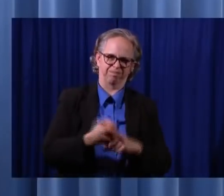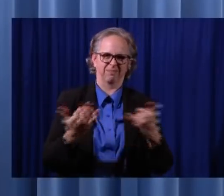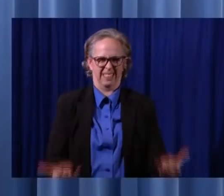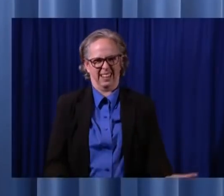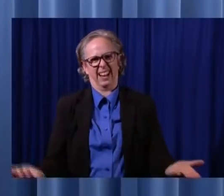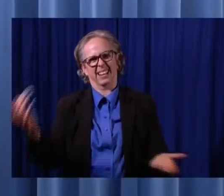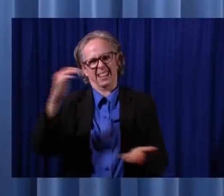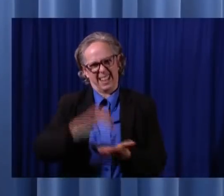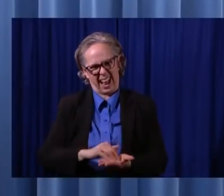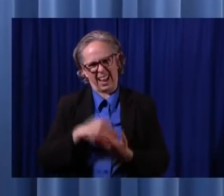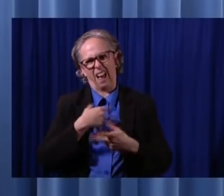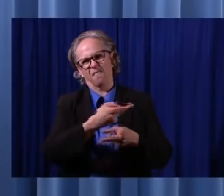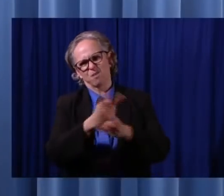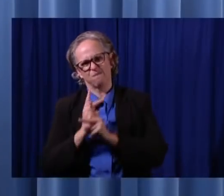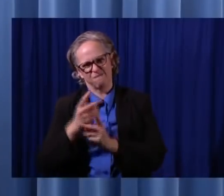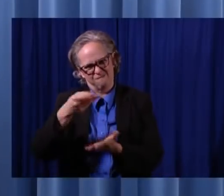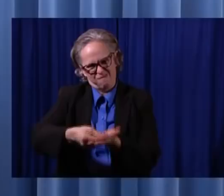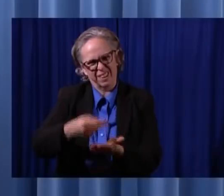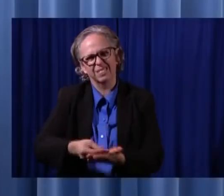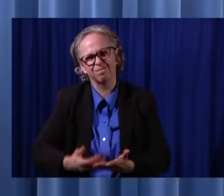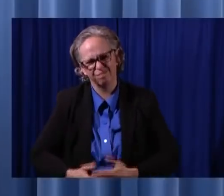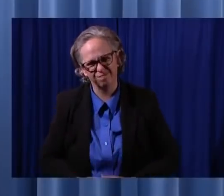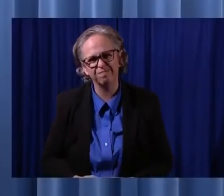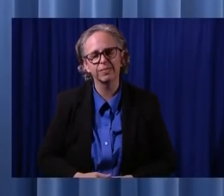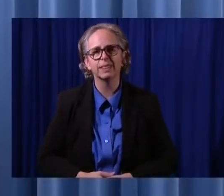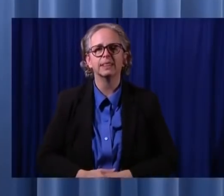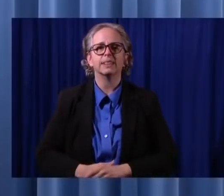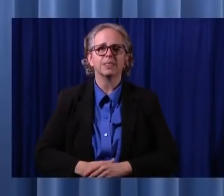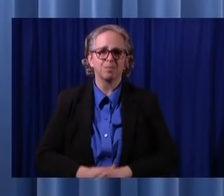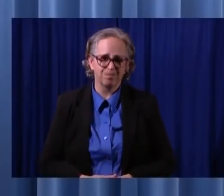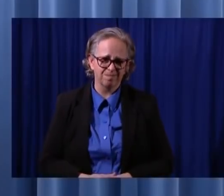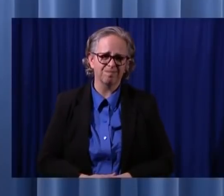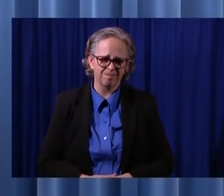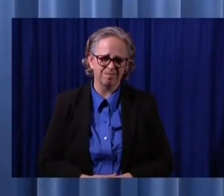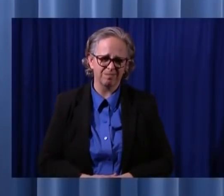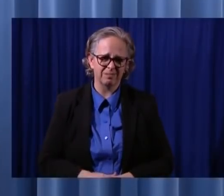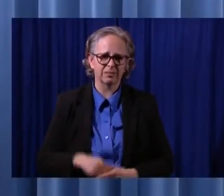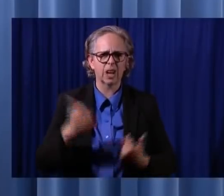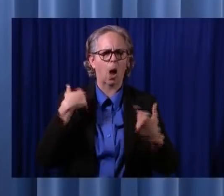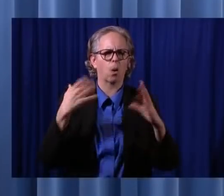RECESSION AT THE TIME THEY STARTED BORROWING IN 2009 THEY WORKED TO PAY DOWN THE